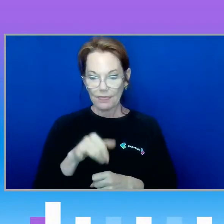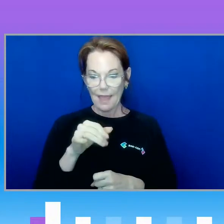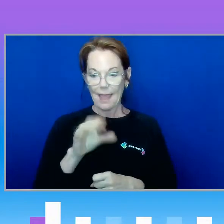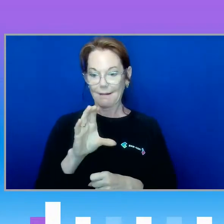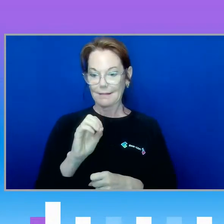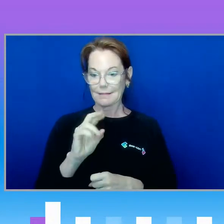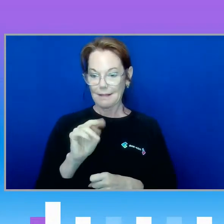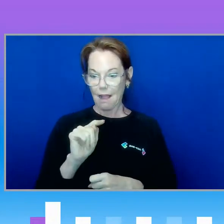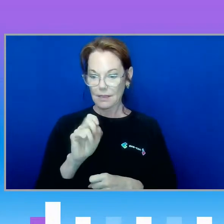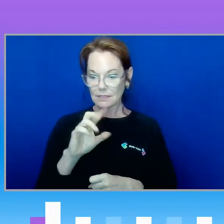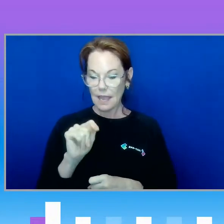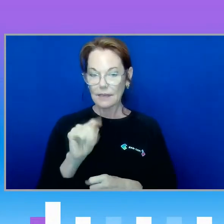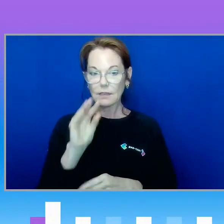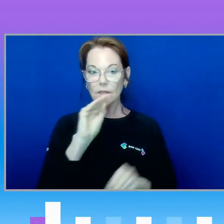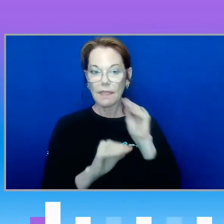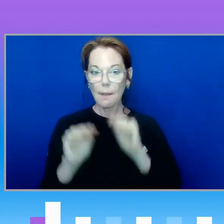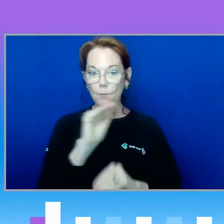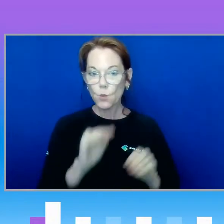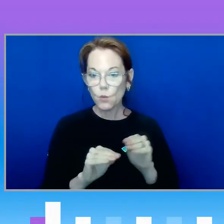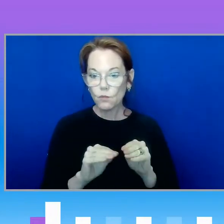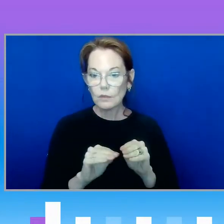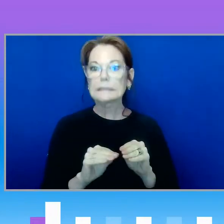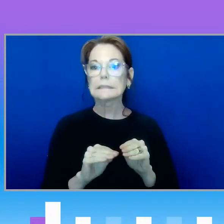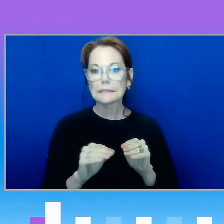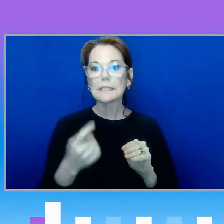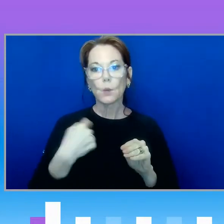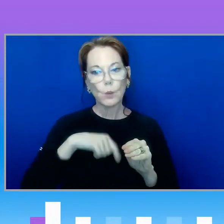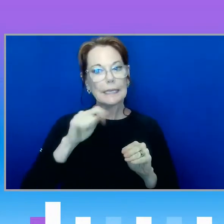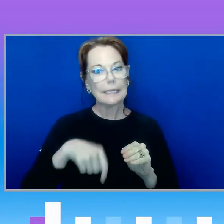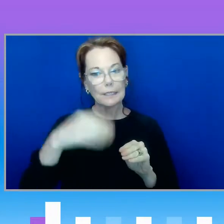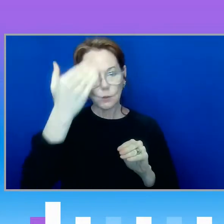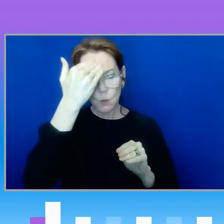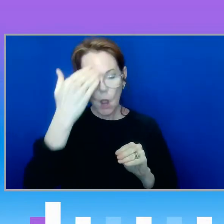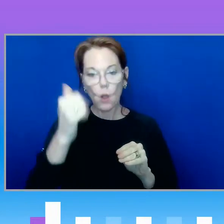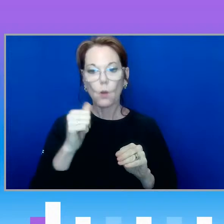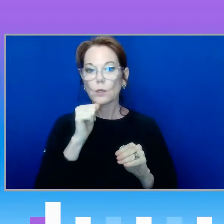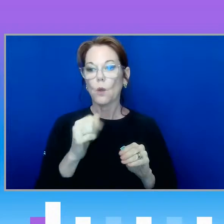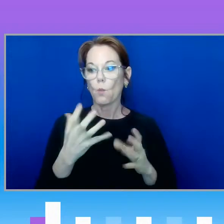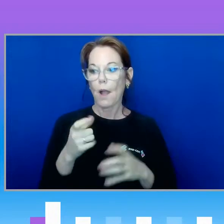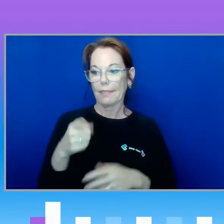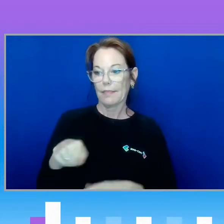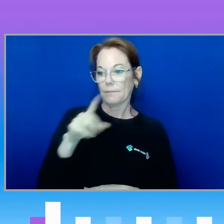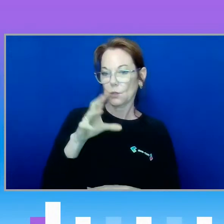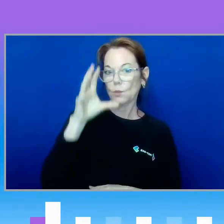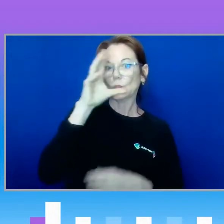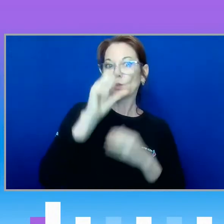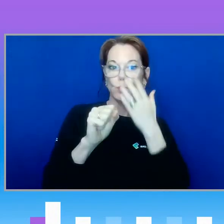around, and do we need to address that for the developers so they don't assume the reading order as content may shift from